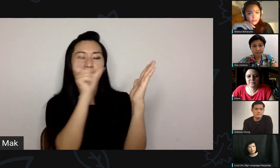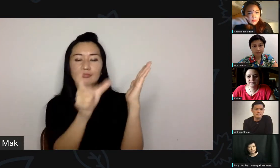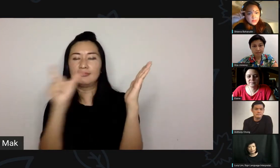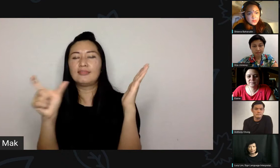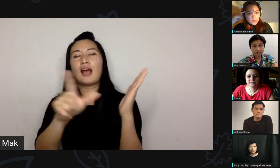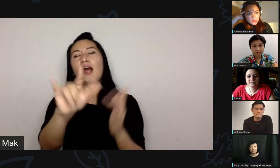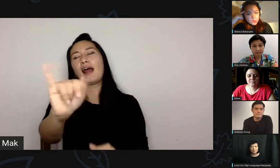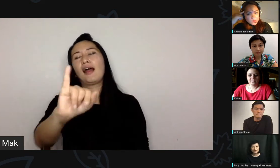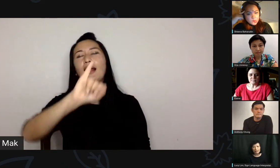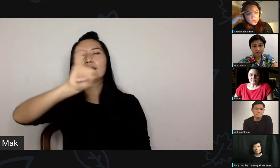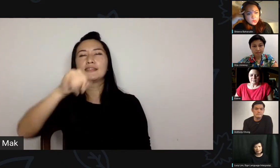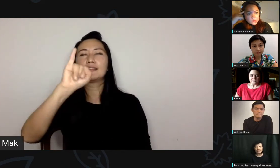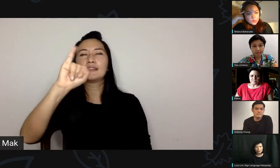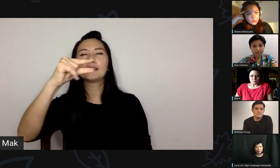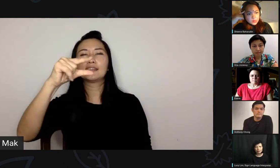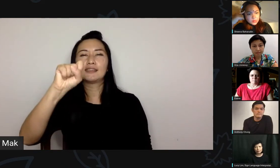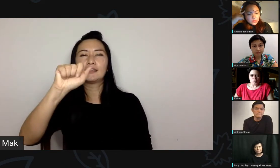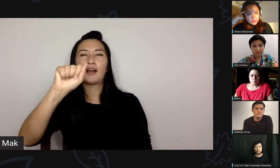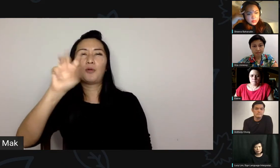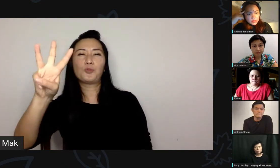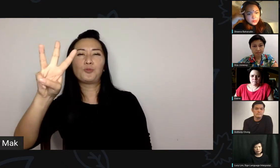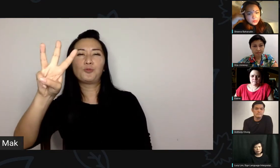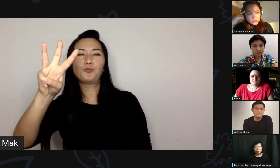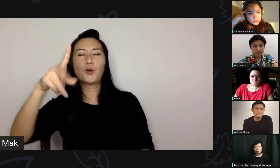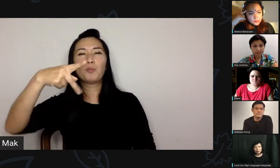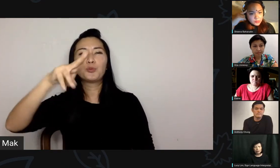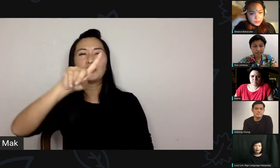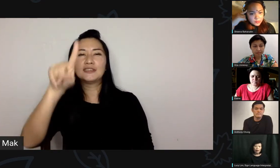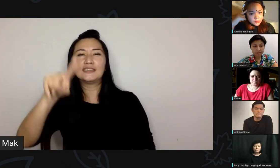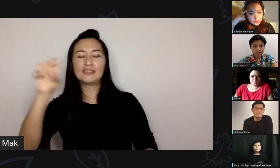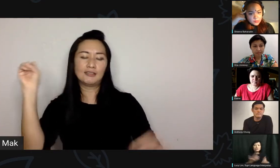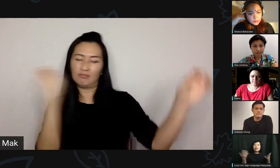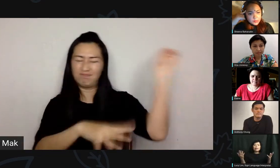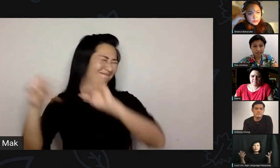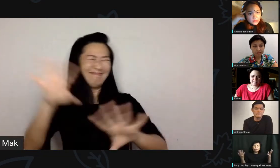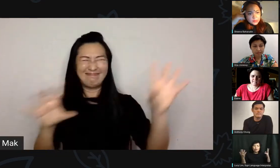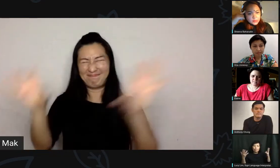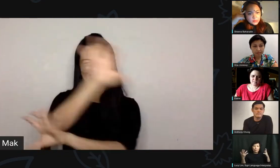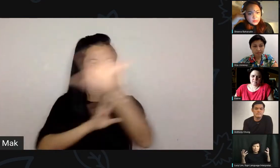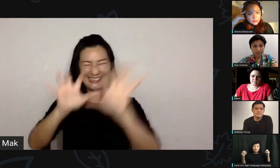like you know, in sign language just like a jigsaw puzzle.